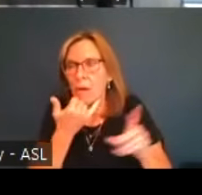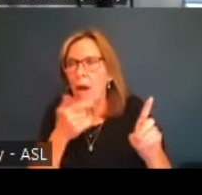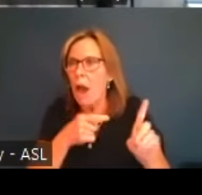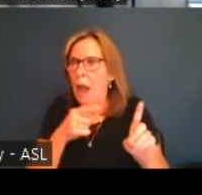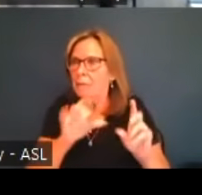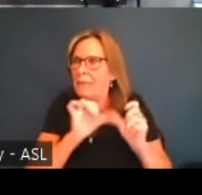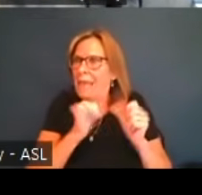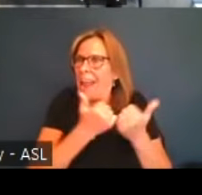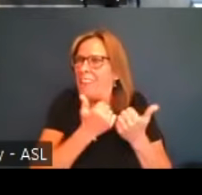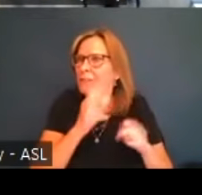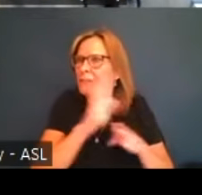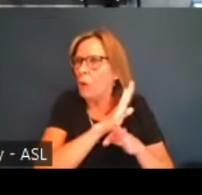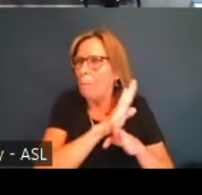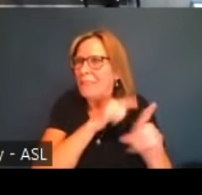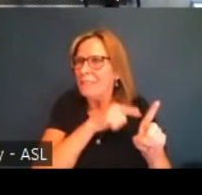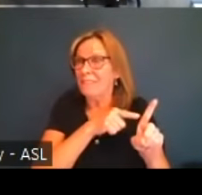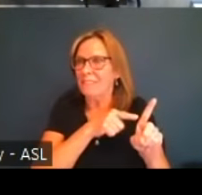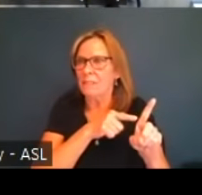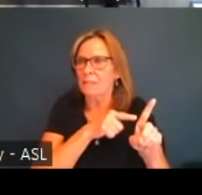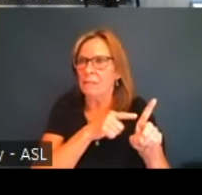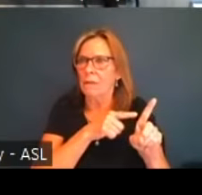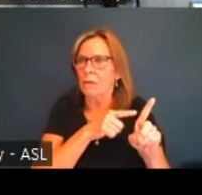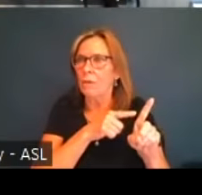training is a big component to ensure that staff are aware of